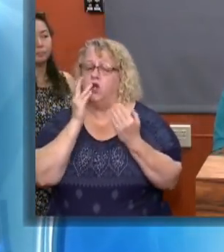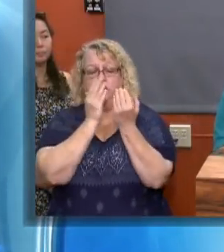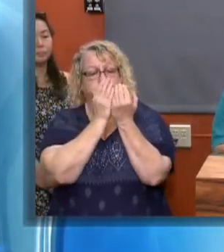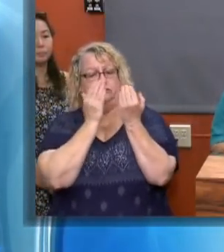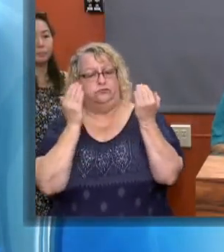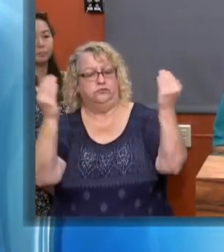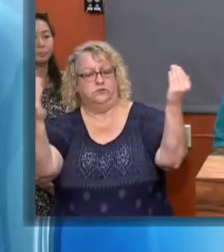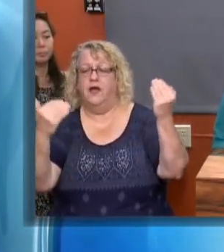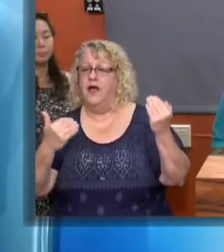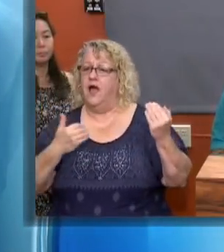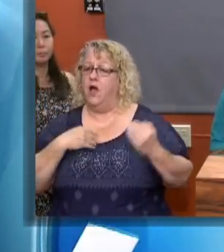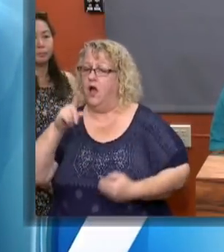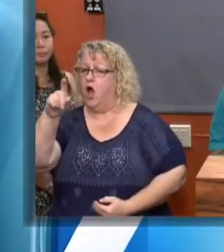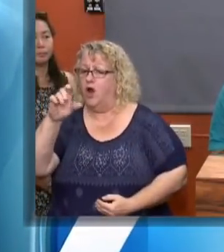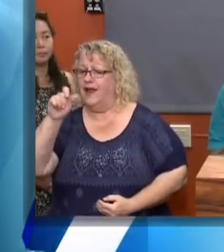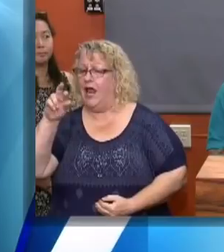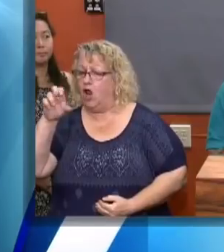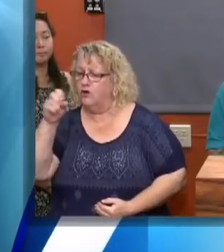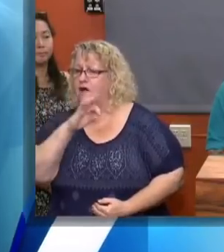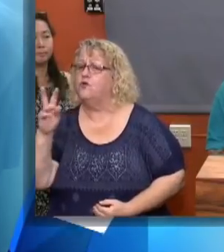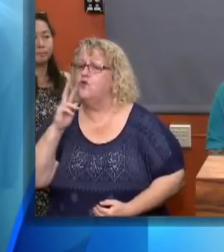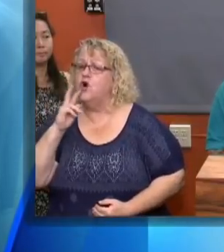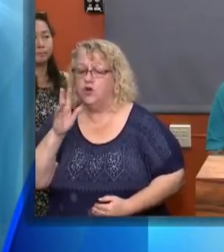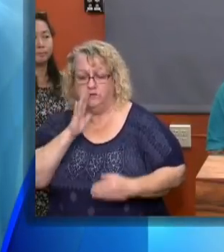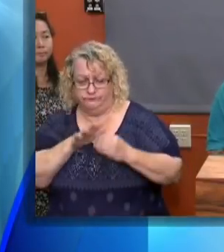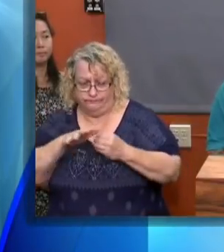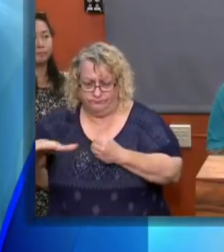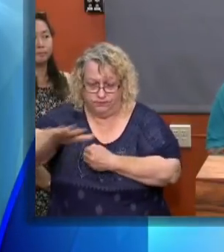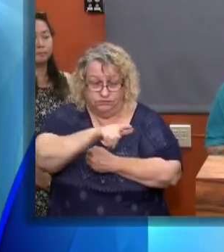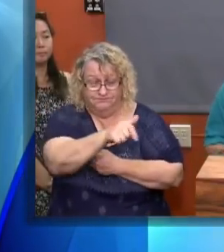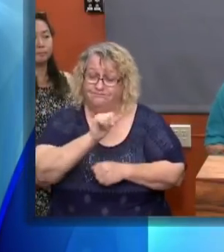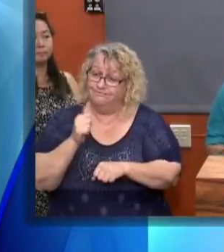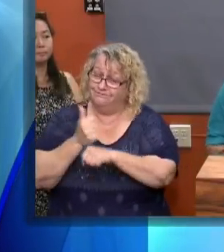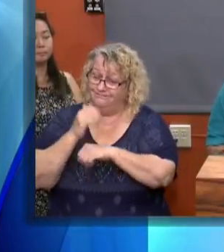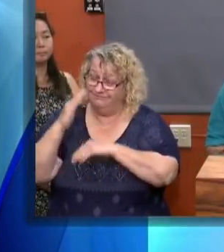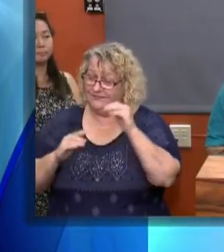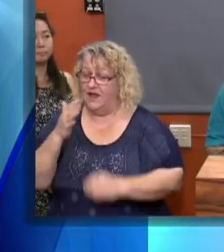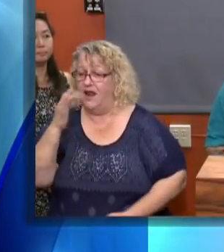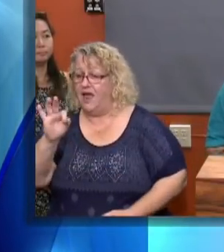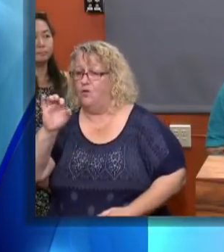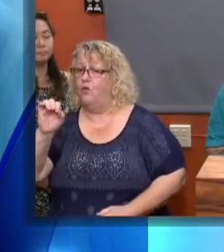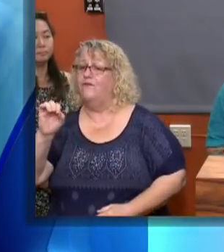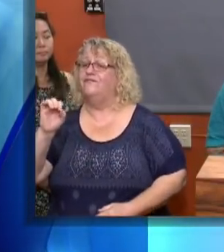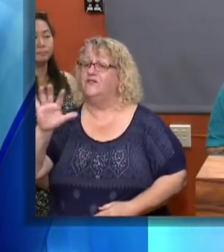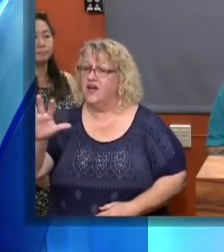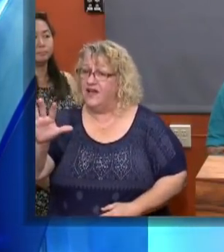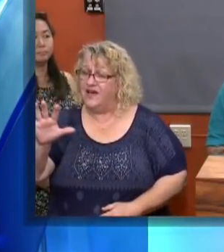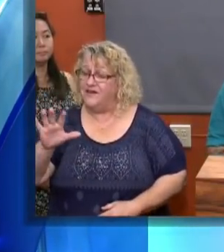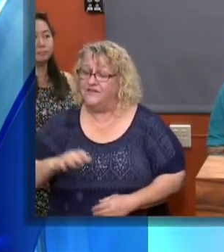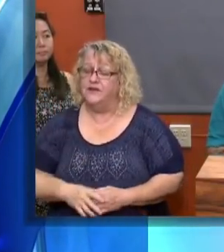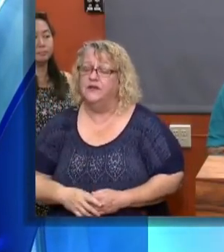REMEMBER THE POINSETTIAS PALI HIGHWAY DI CHRISTMASTIME, SMALL RESERVOIR BEHIND THAT. HOLDS ABOUT 100-ACRE FEET OF